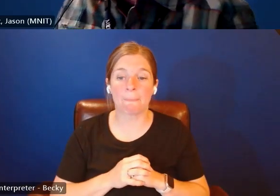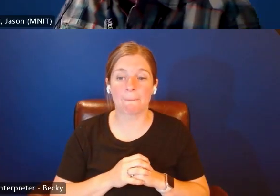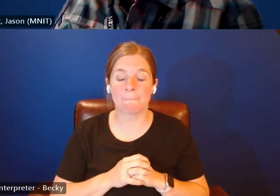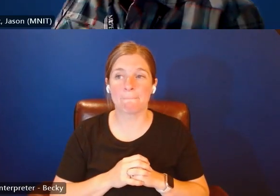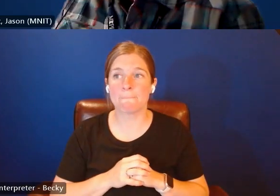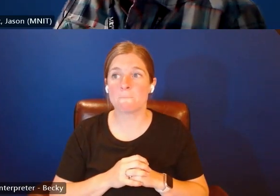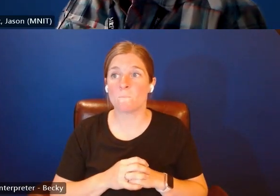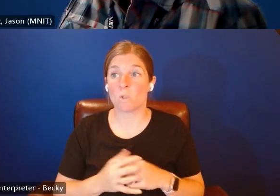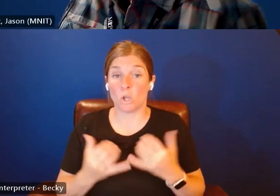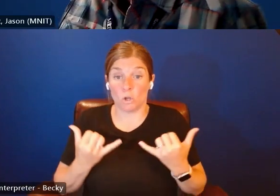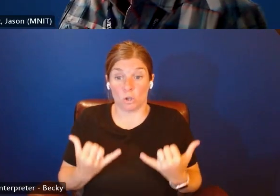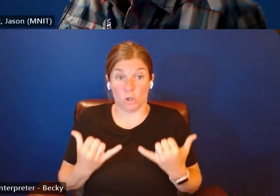reader, the one that I use the most,